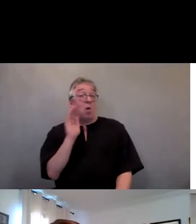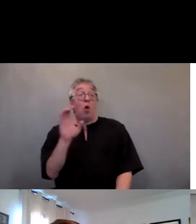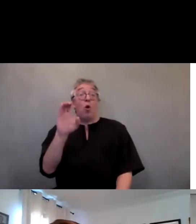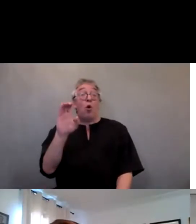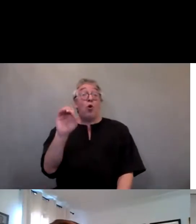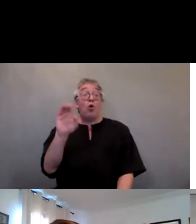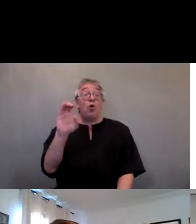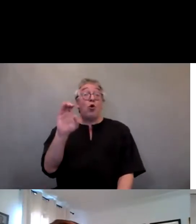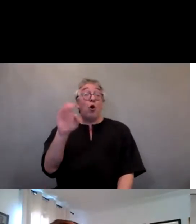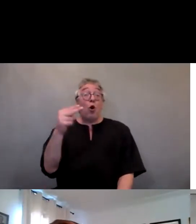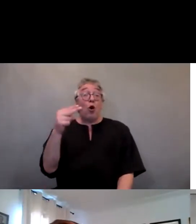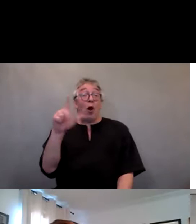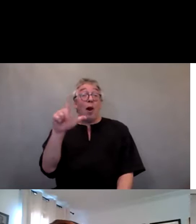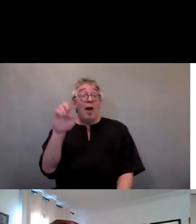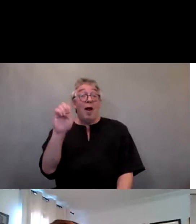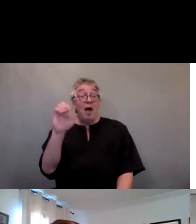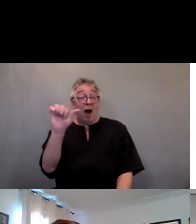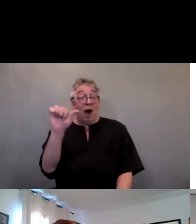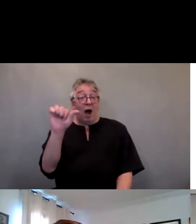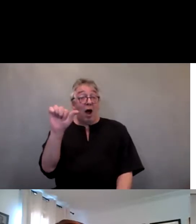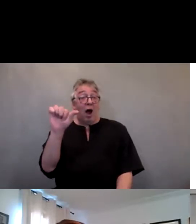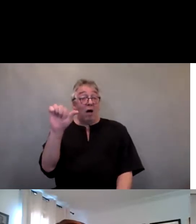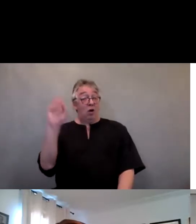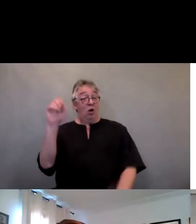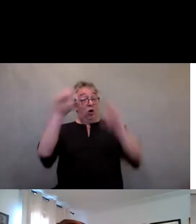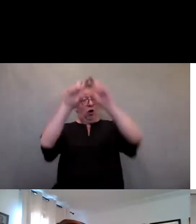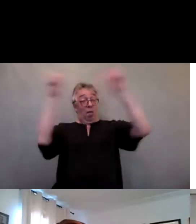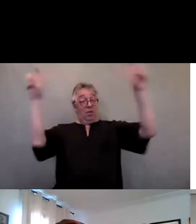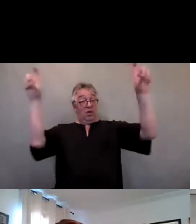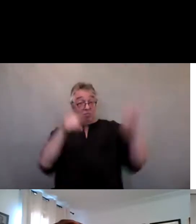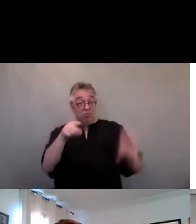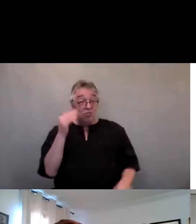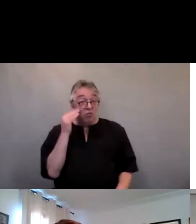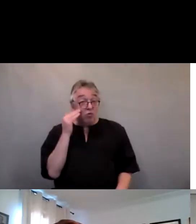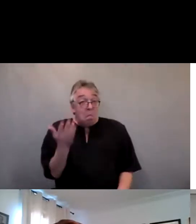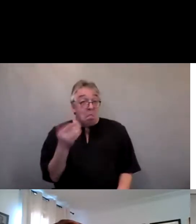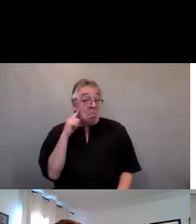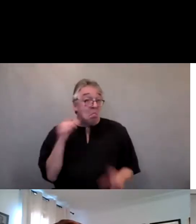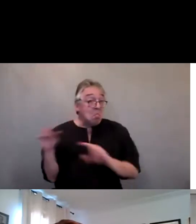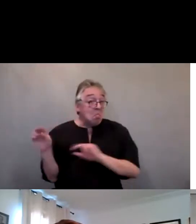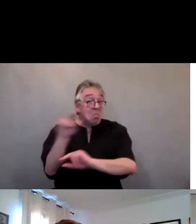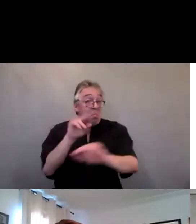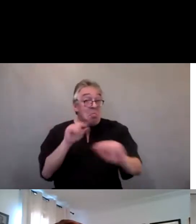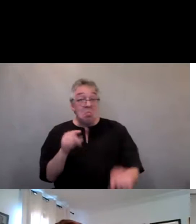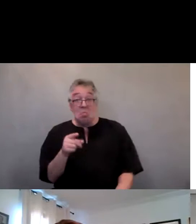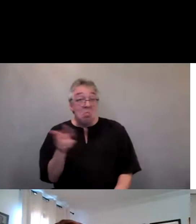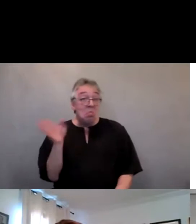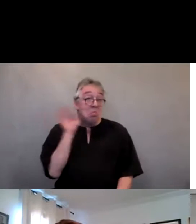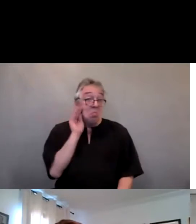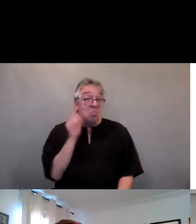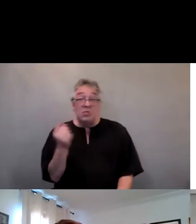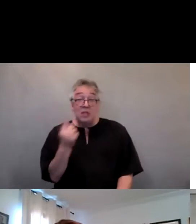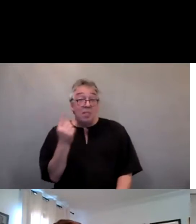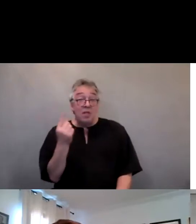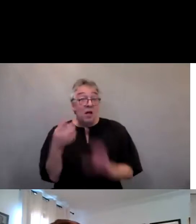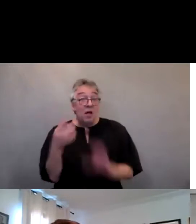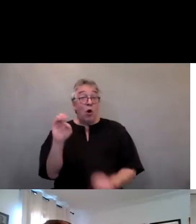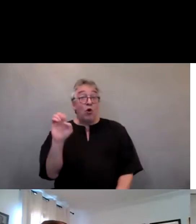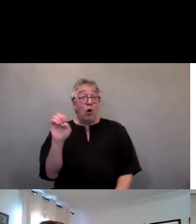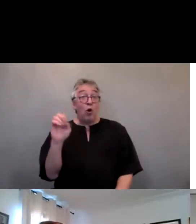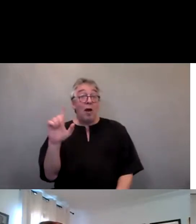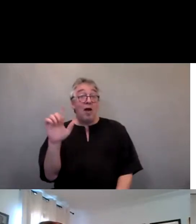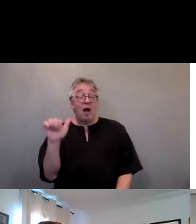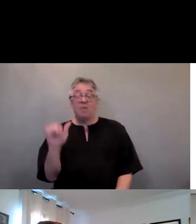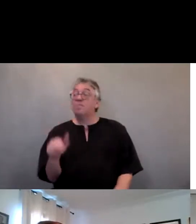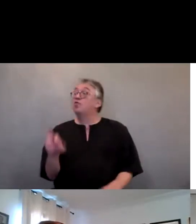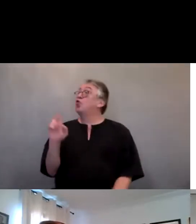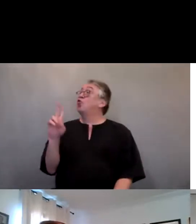have you heard of the cochlear